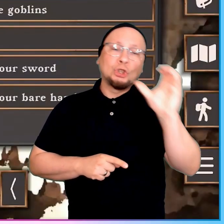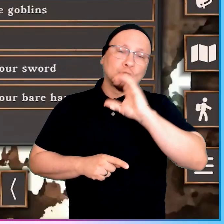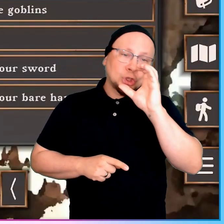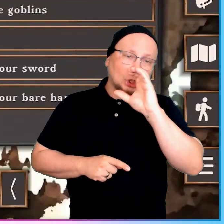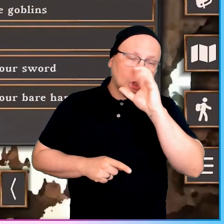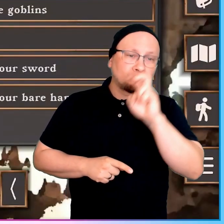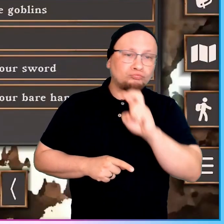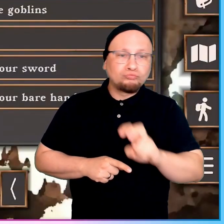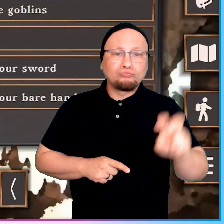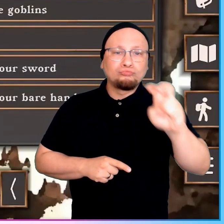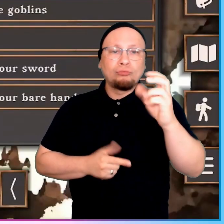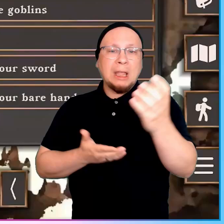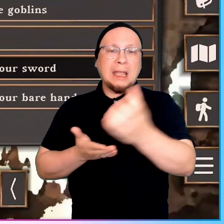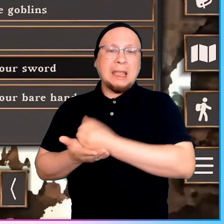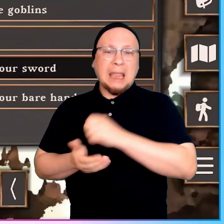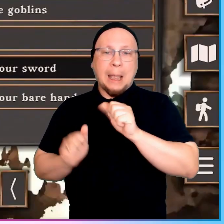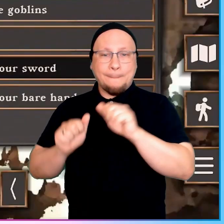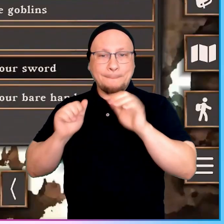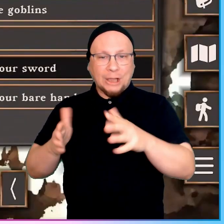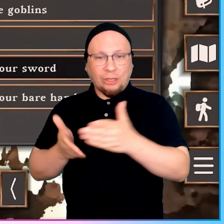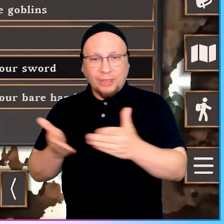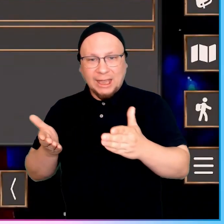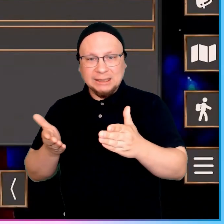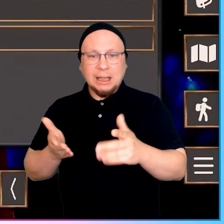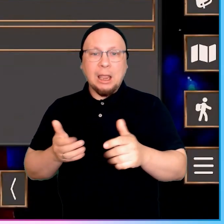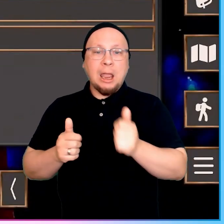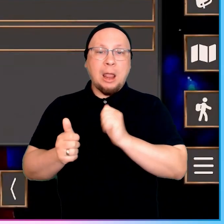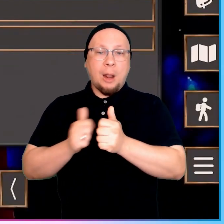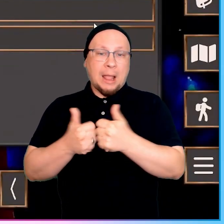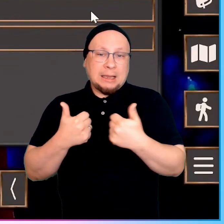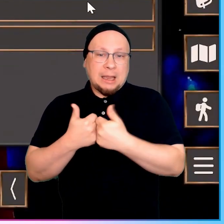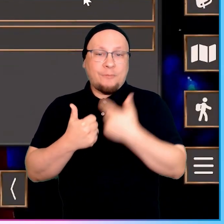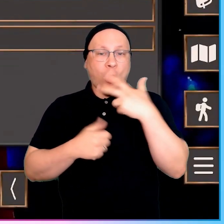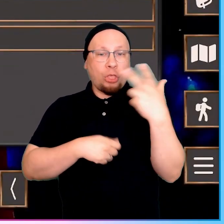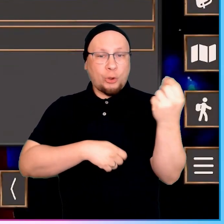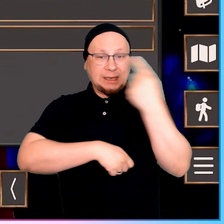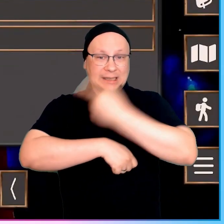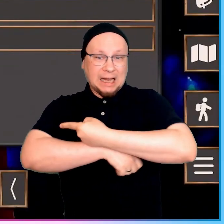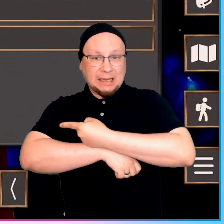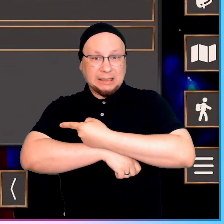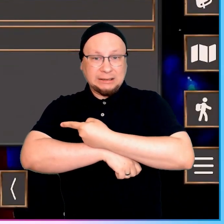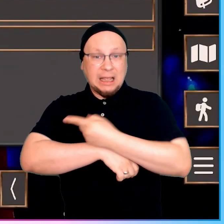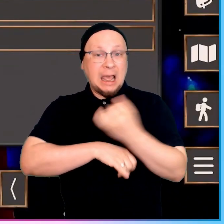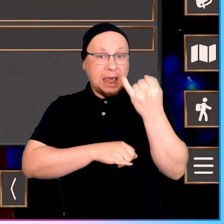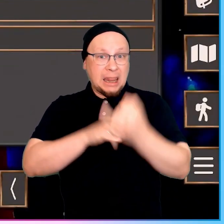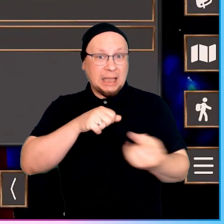for 30 in-game days, before a powerful magician brings big changes to the world around you.